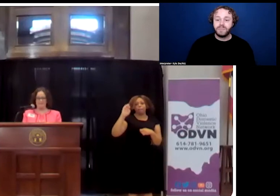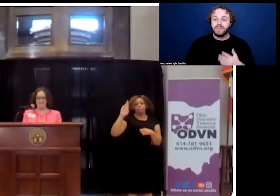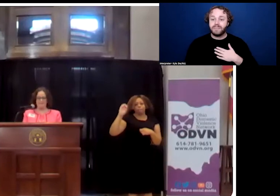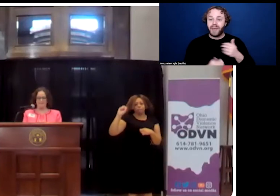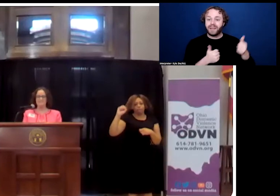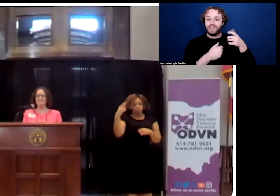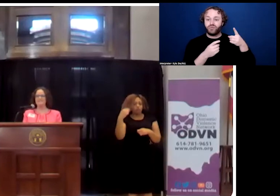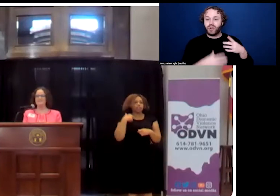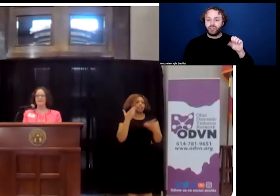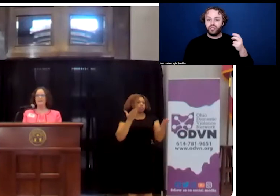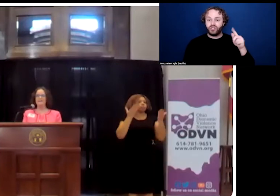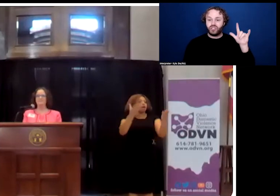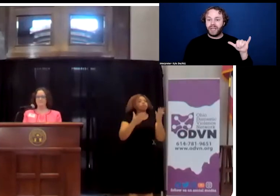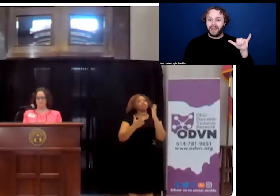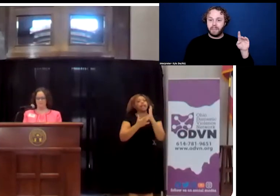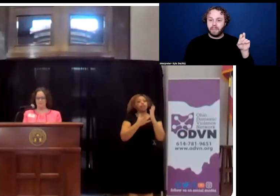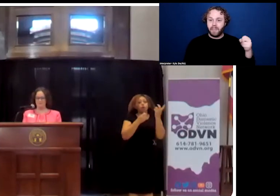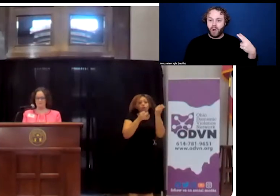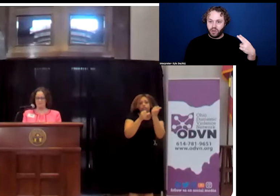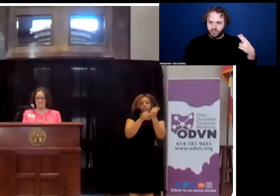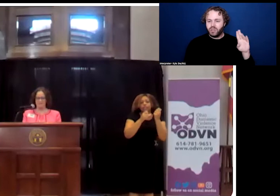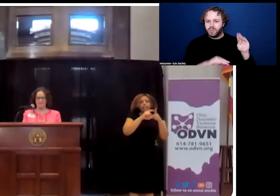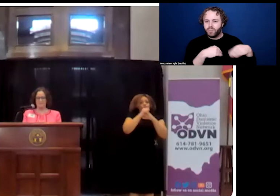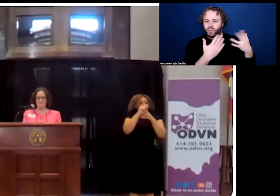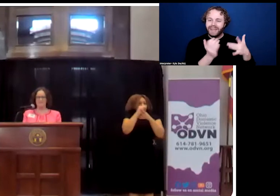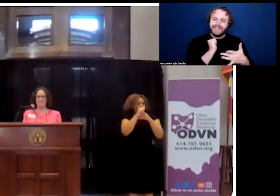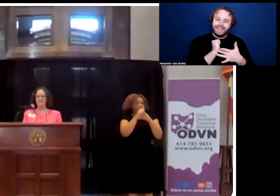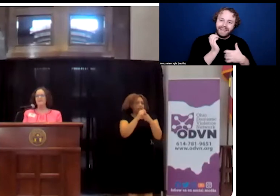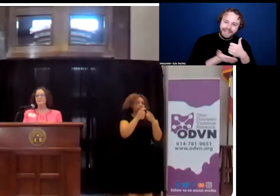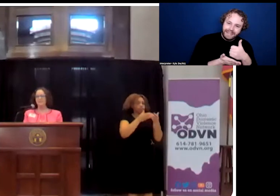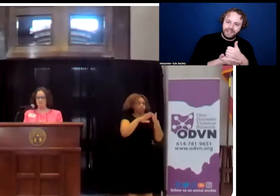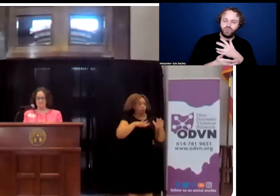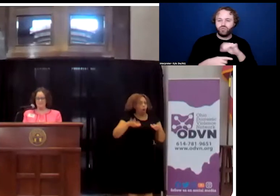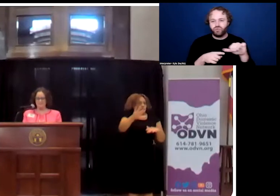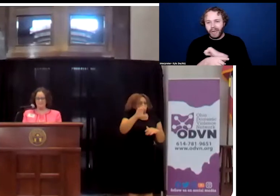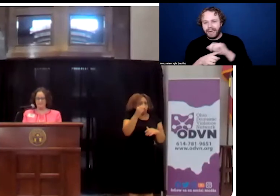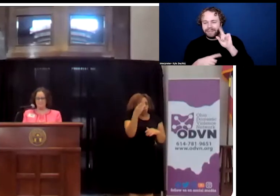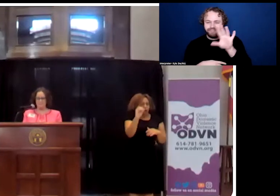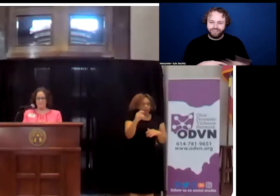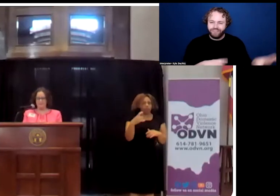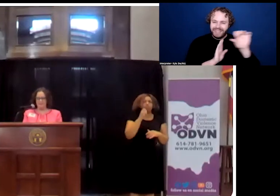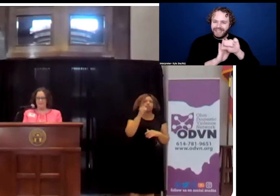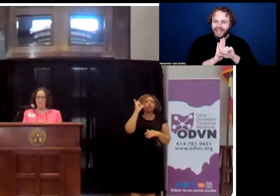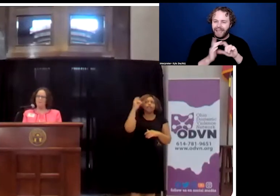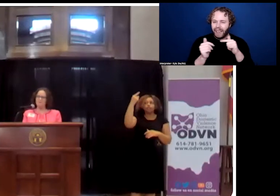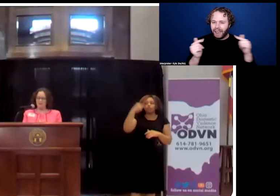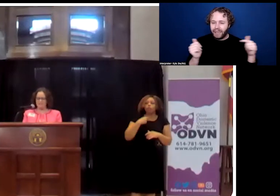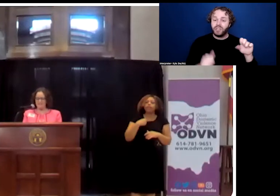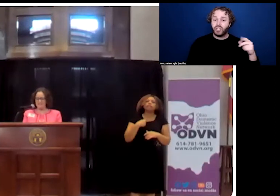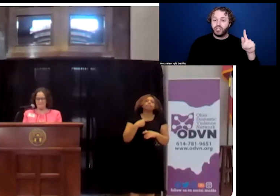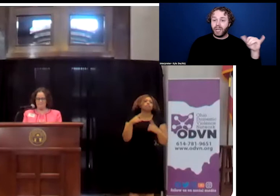technical assistance and training to these directors and their staffs around the state. Shelley told me yesterday. When I would talk to Kim.